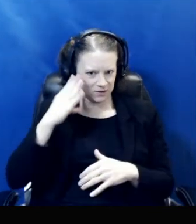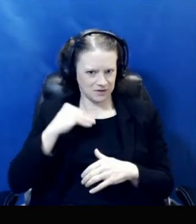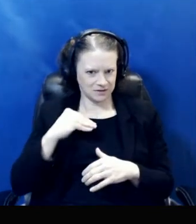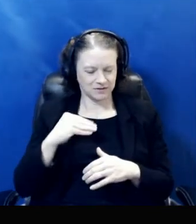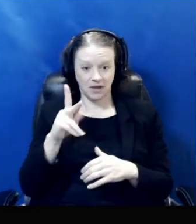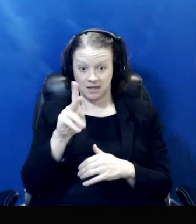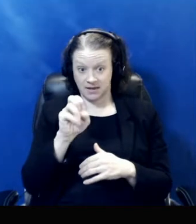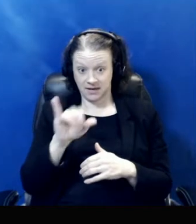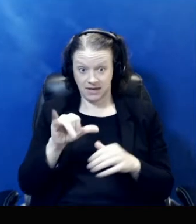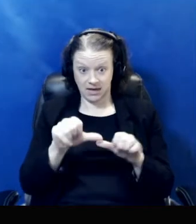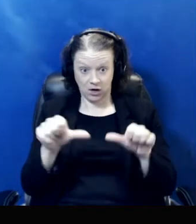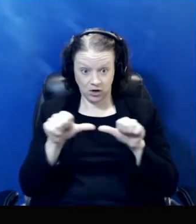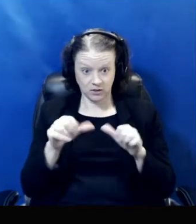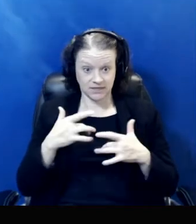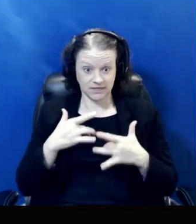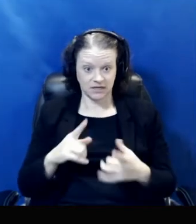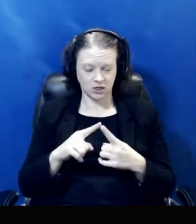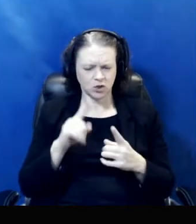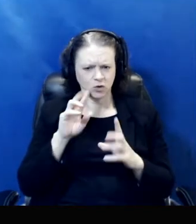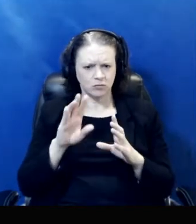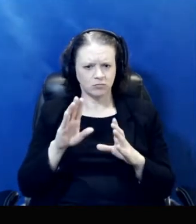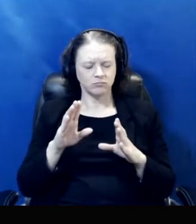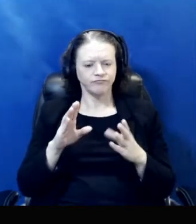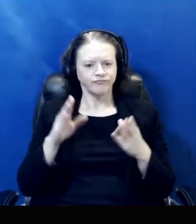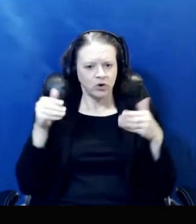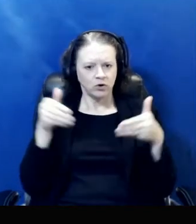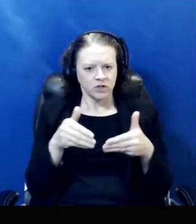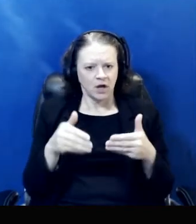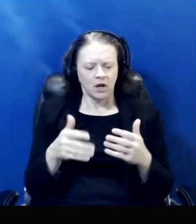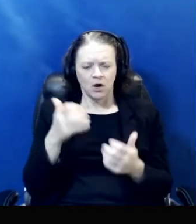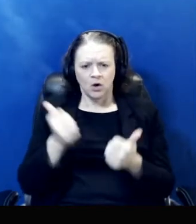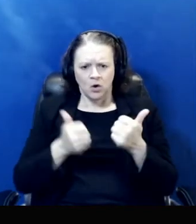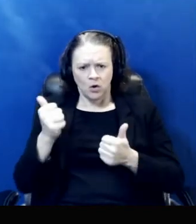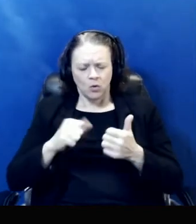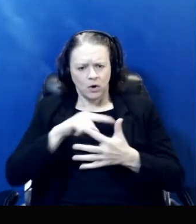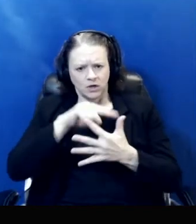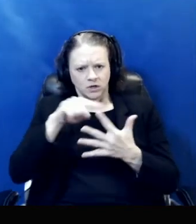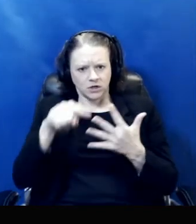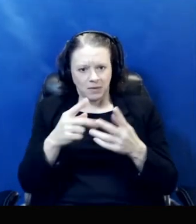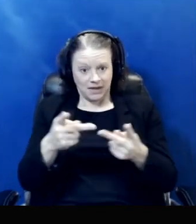many potential places in a game that the elements relevant to the XAG may be present.